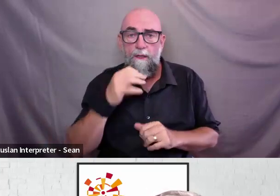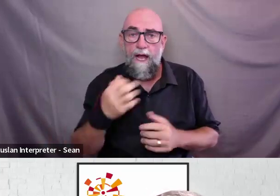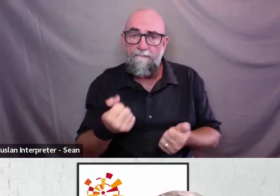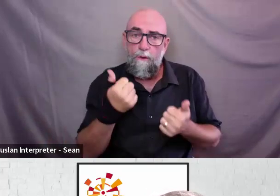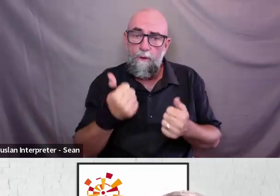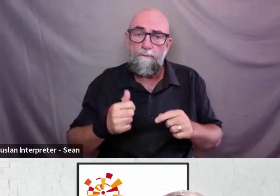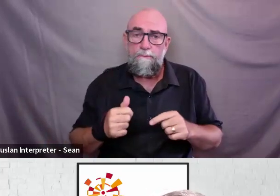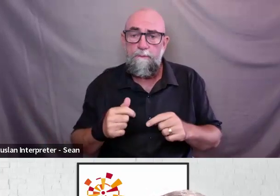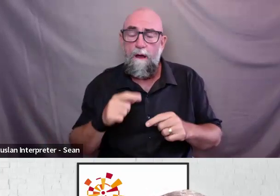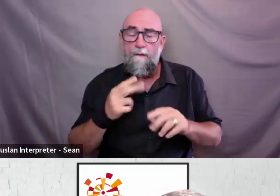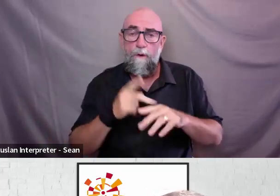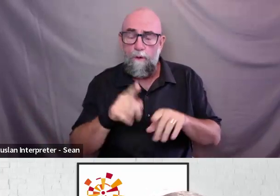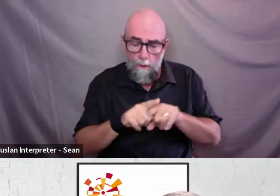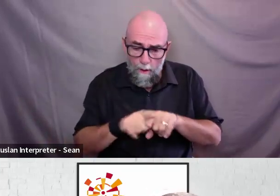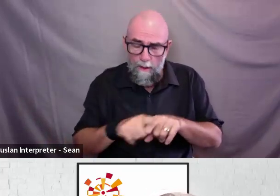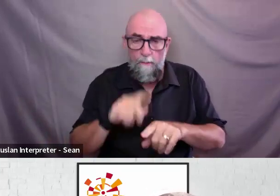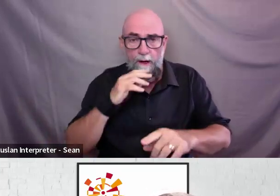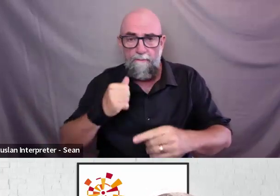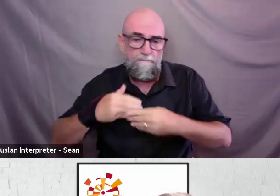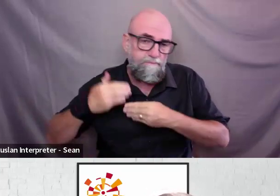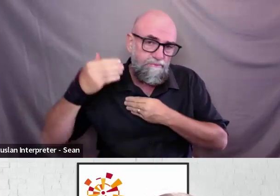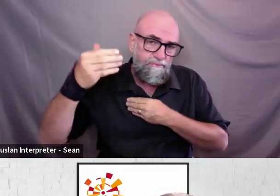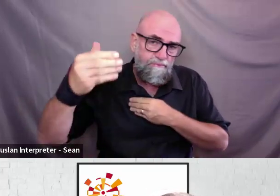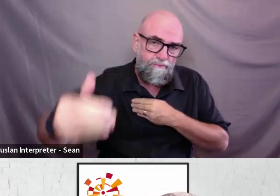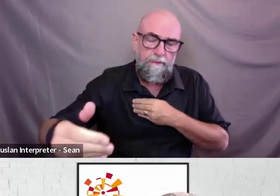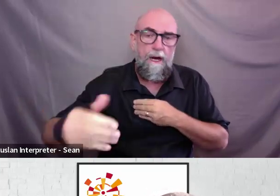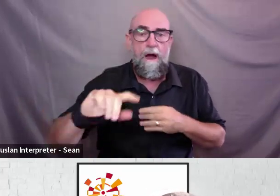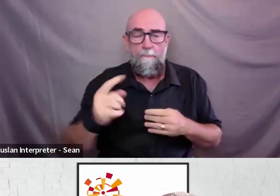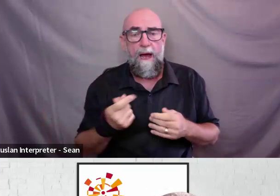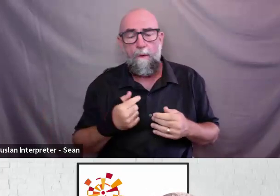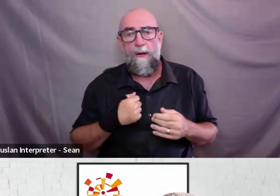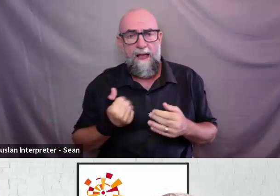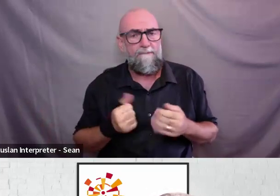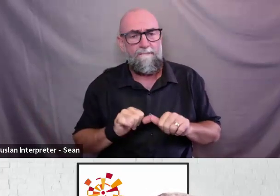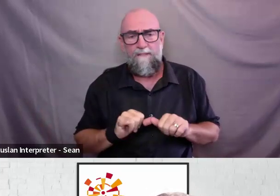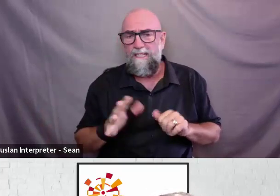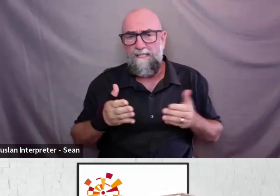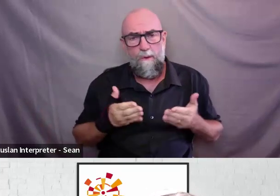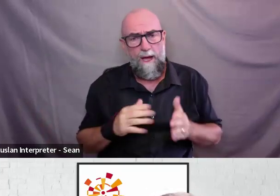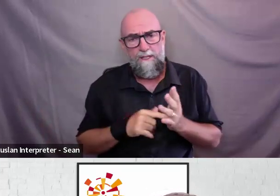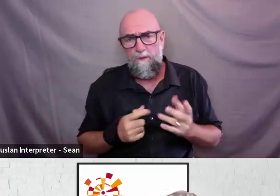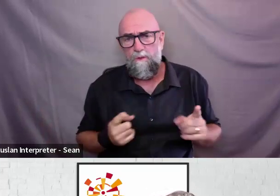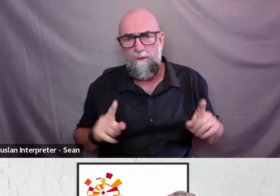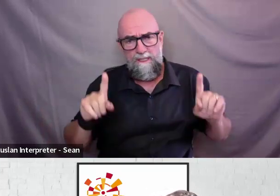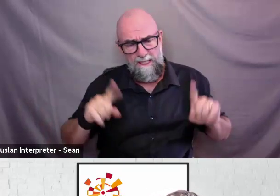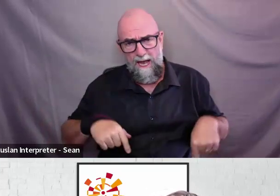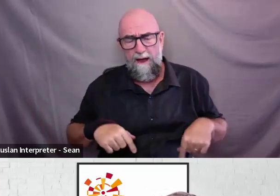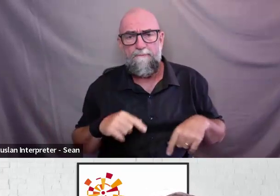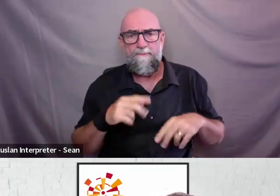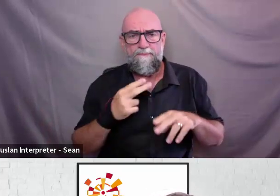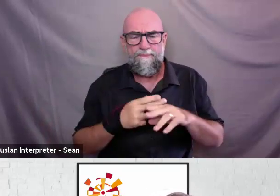really important, and that is a great way of feeling empowered, engaged and noticing. Then join with others to find solutions, that